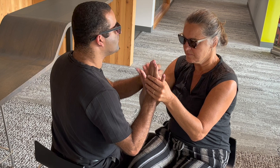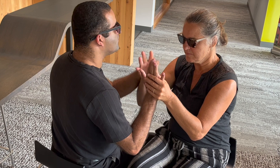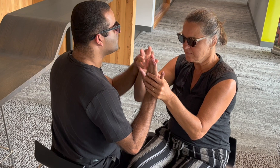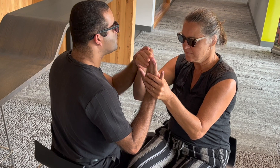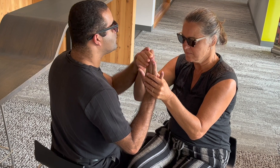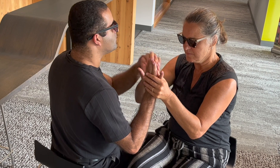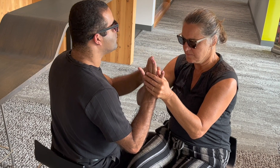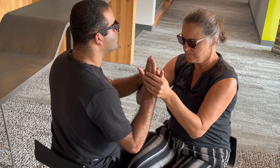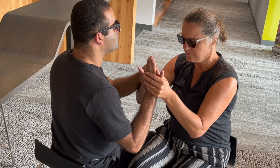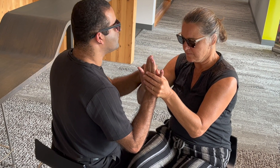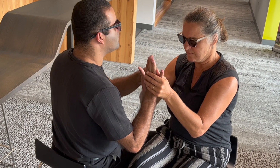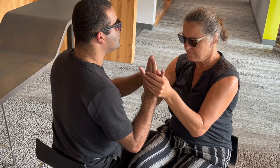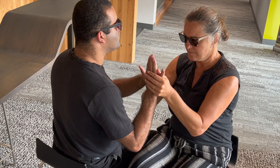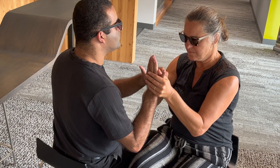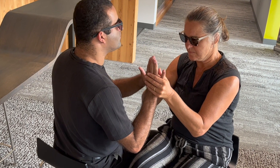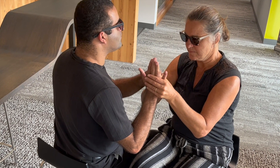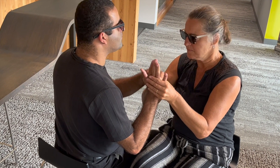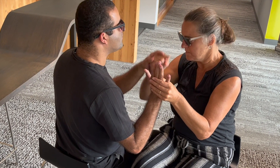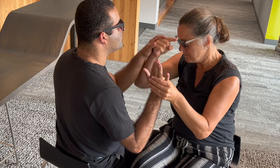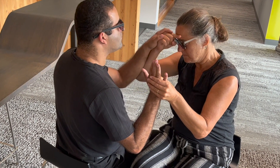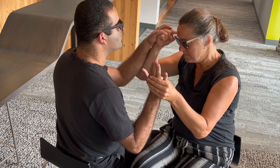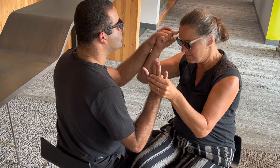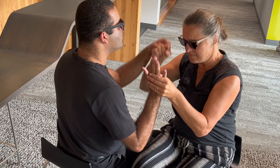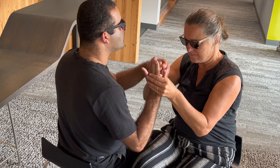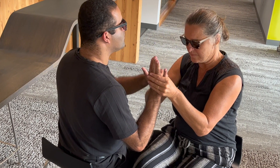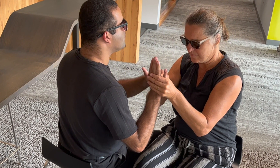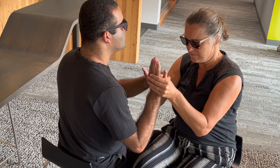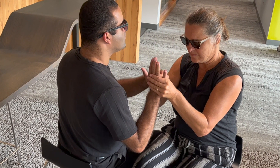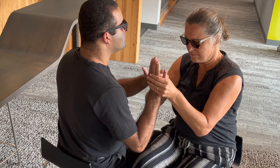This does not convey the same experience of the person receiving the description.